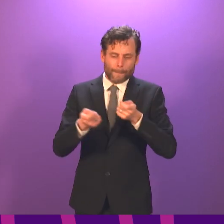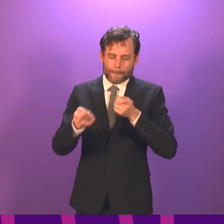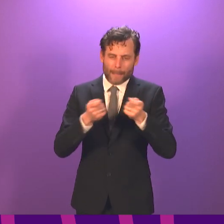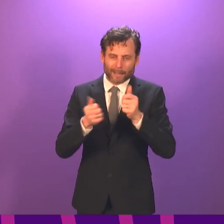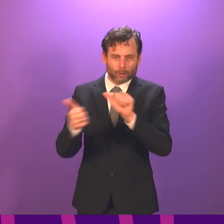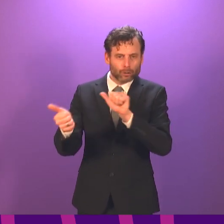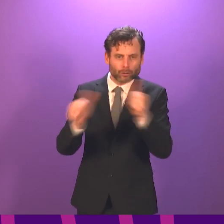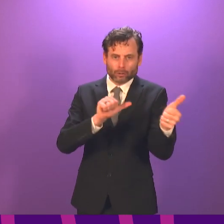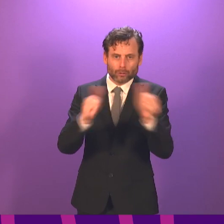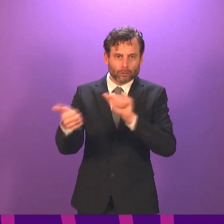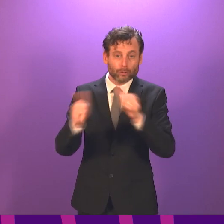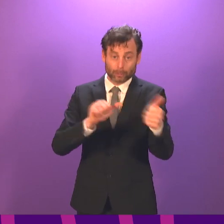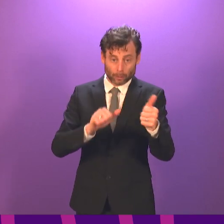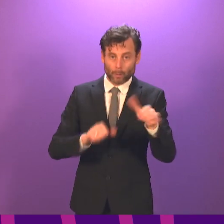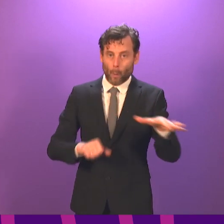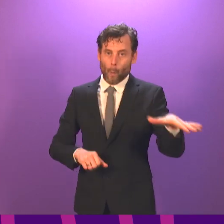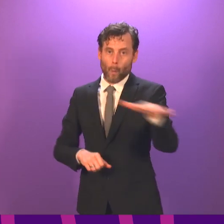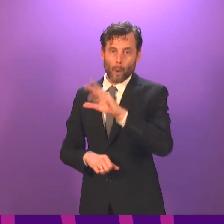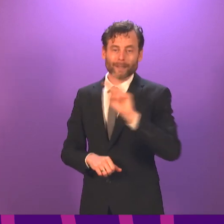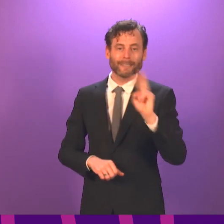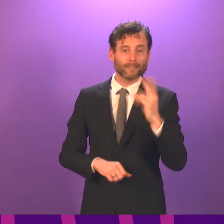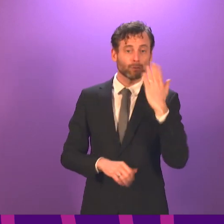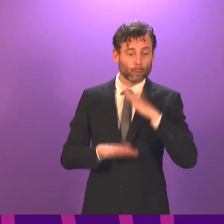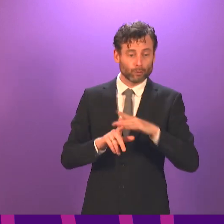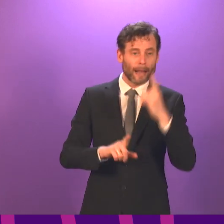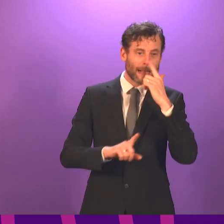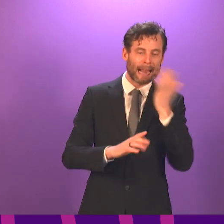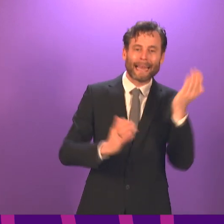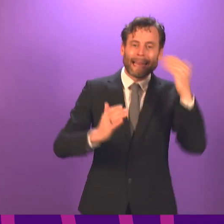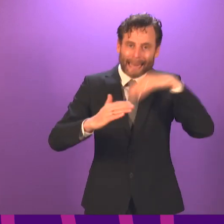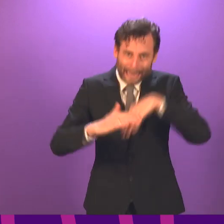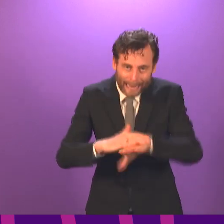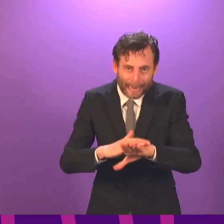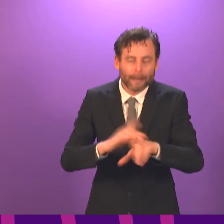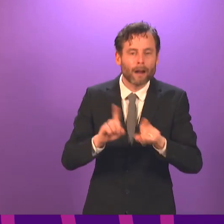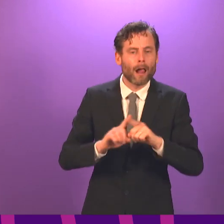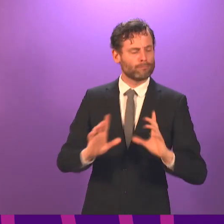Students in the senior phase of secondary school—years 4 to 6—who are taking national